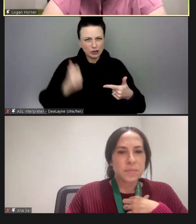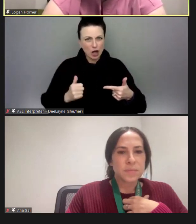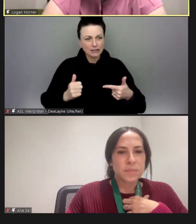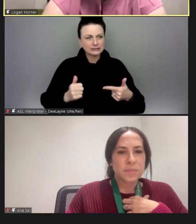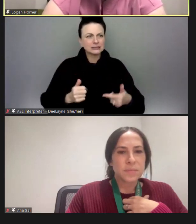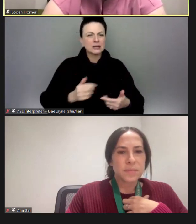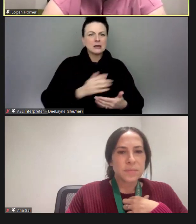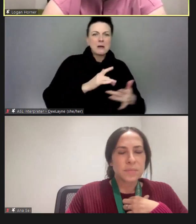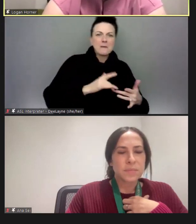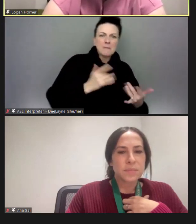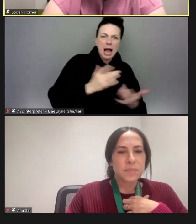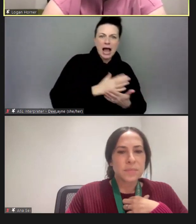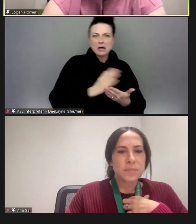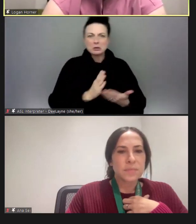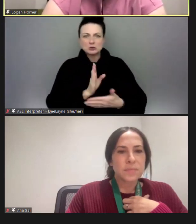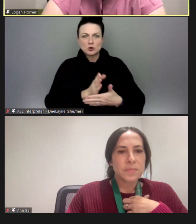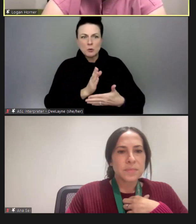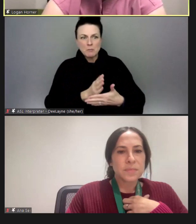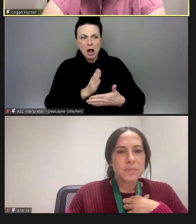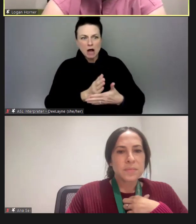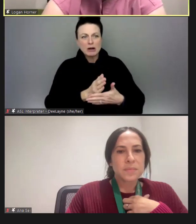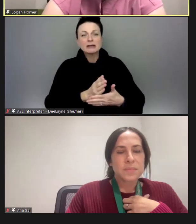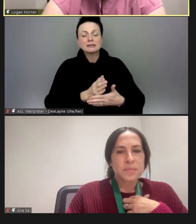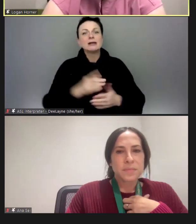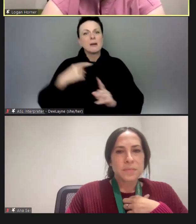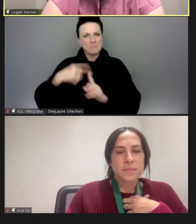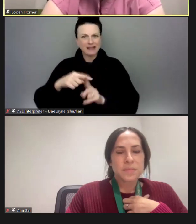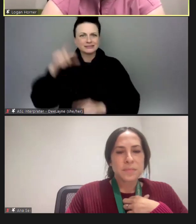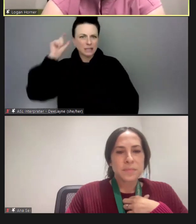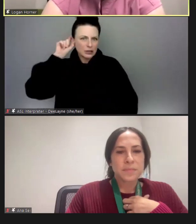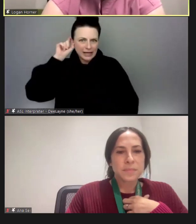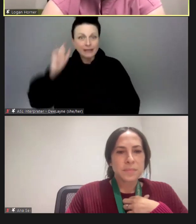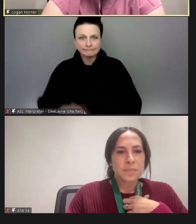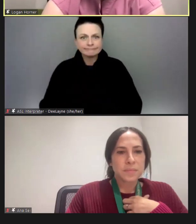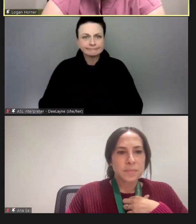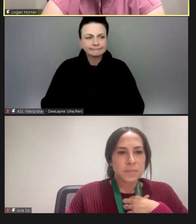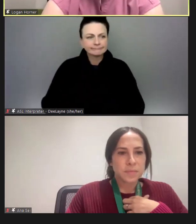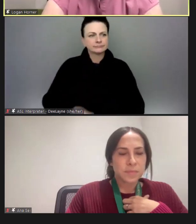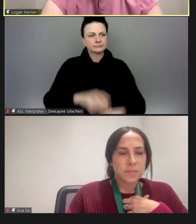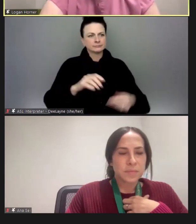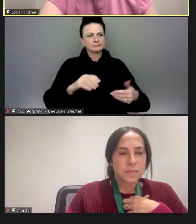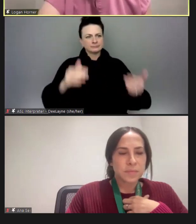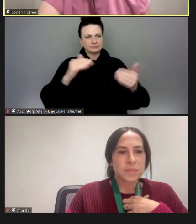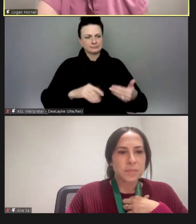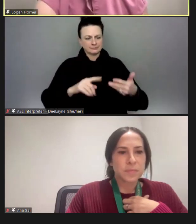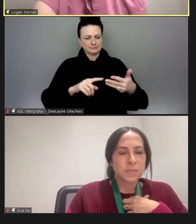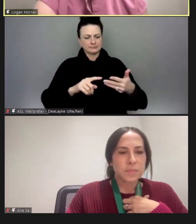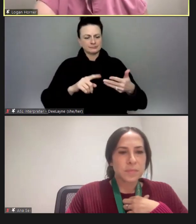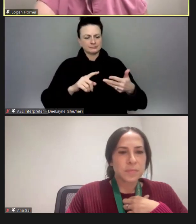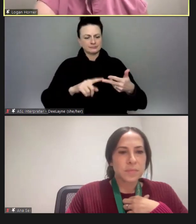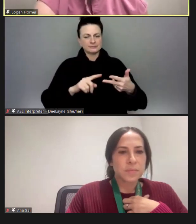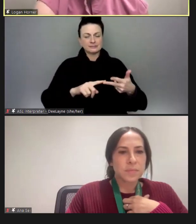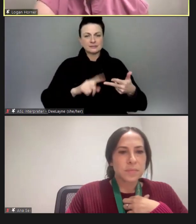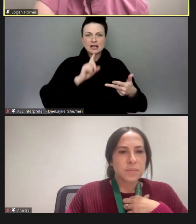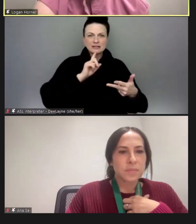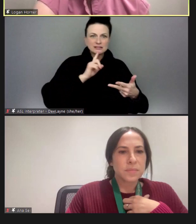amount of hearing loss and they're using a hearing aid the next one that we're